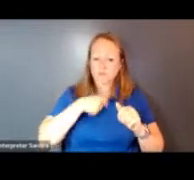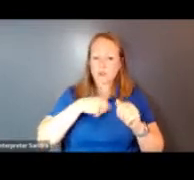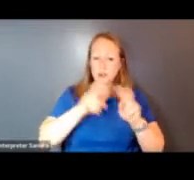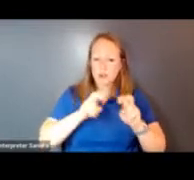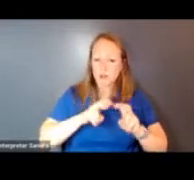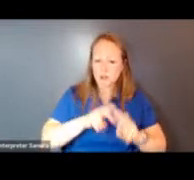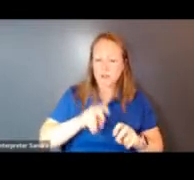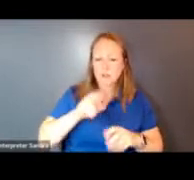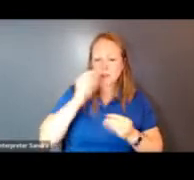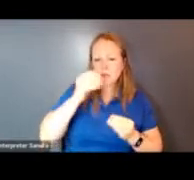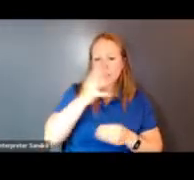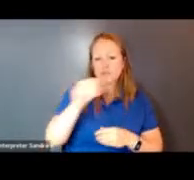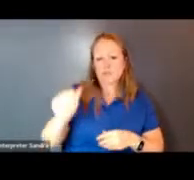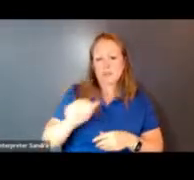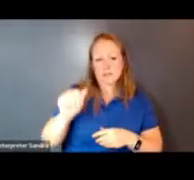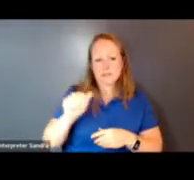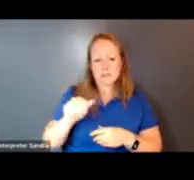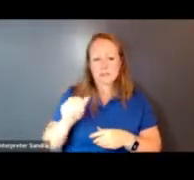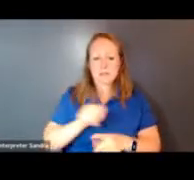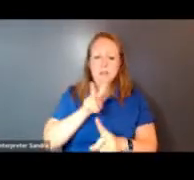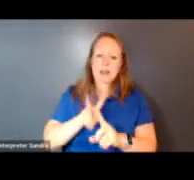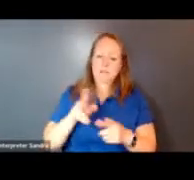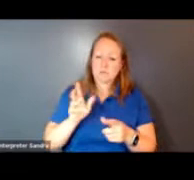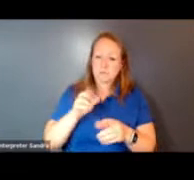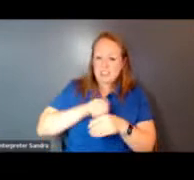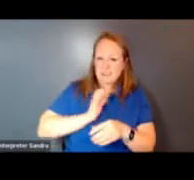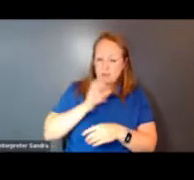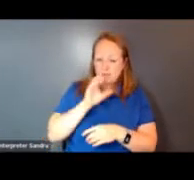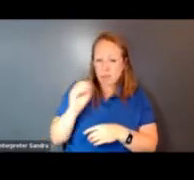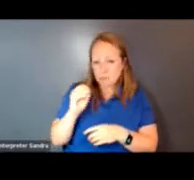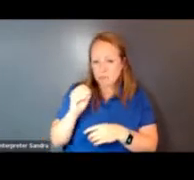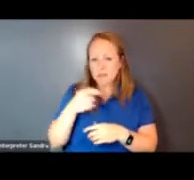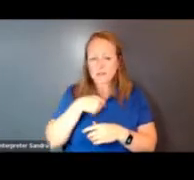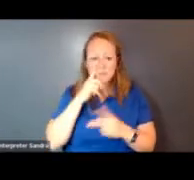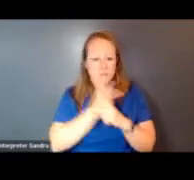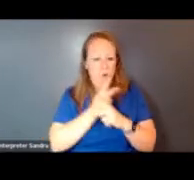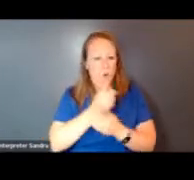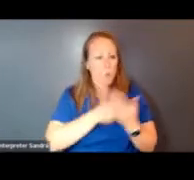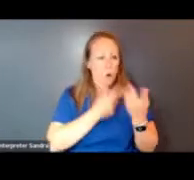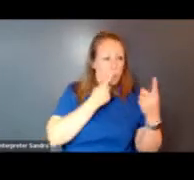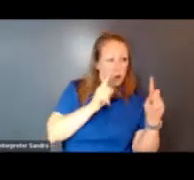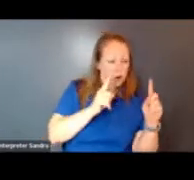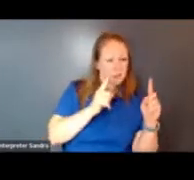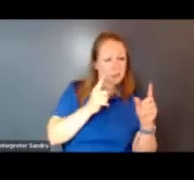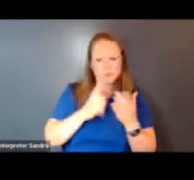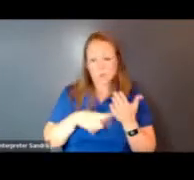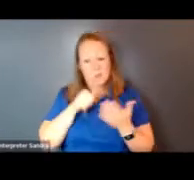Applied self direction, really to begin to understand what works well and what doesn't. And again, our white paper goes into more depth about some of those